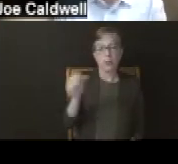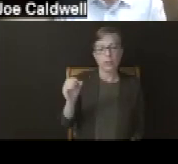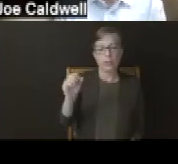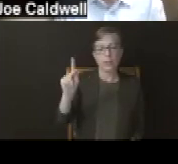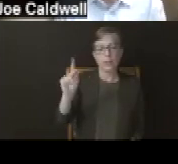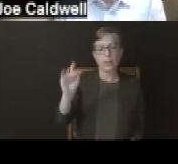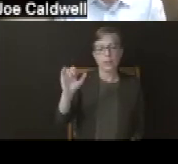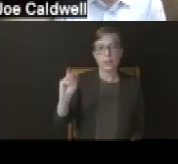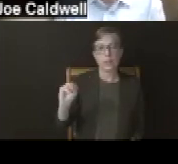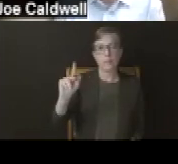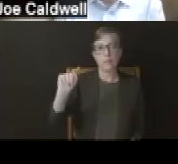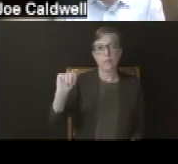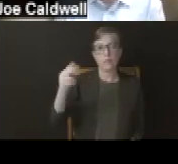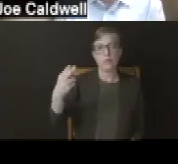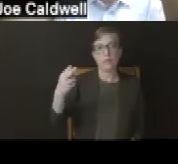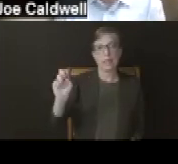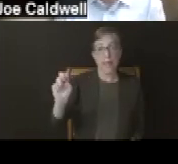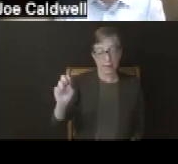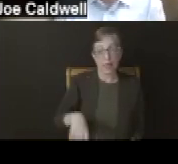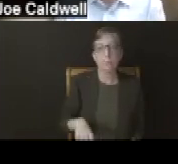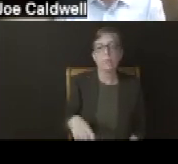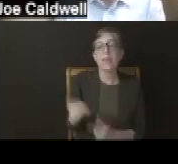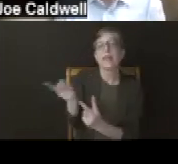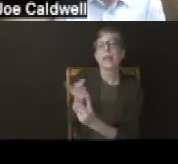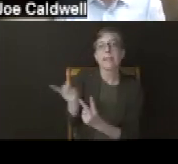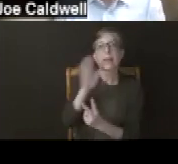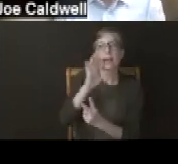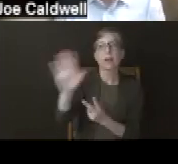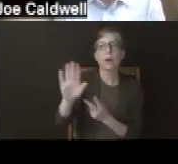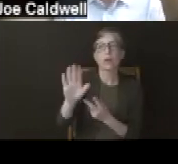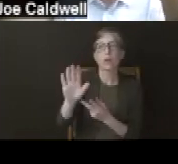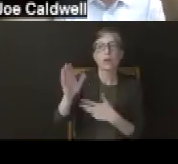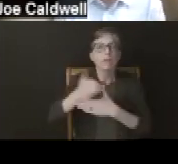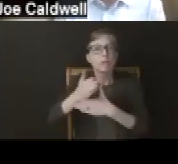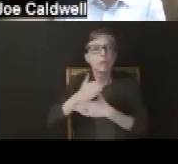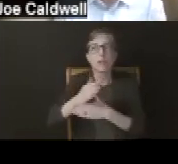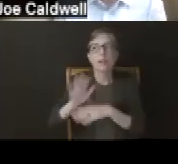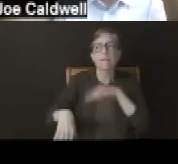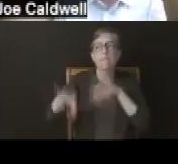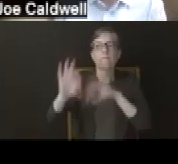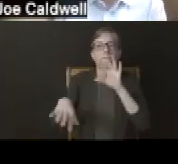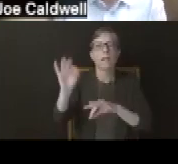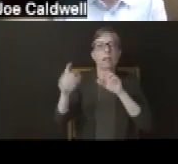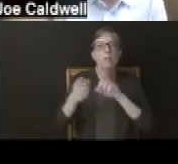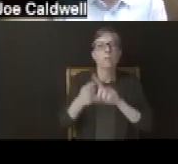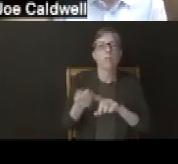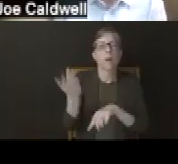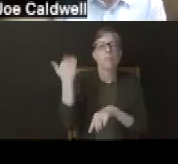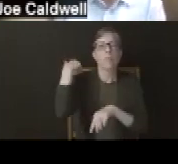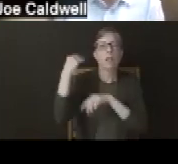of some round tables that we did last fall with stakeholders.